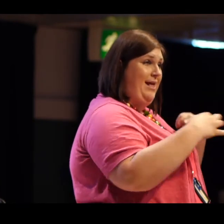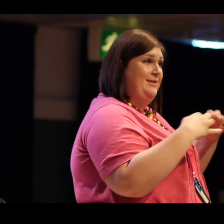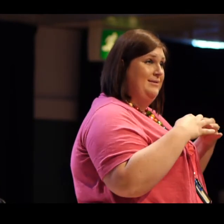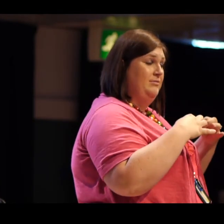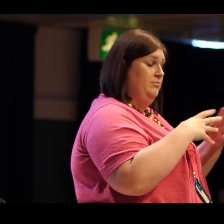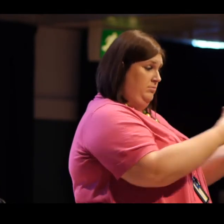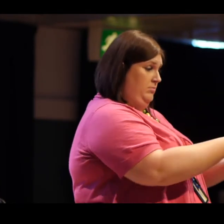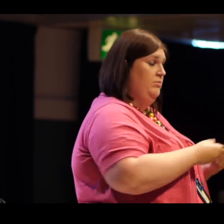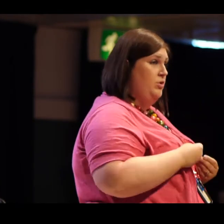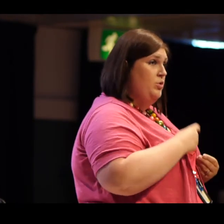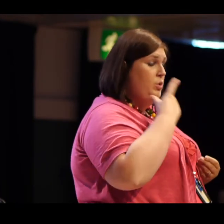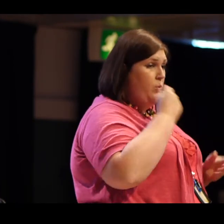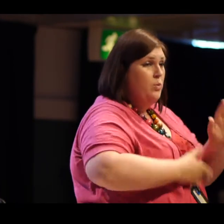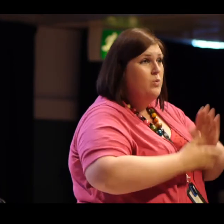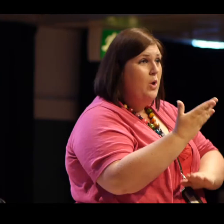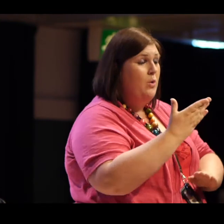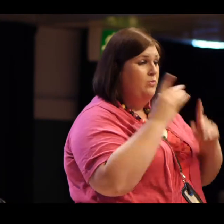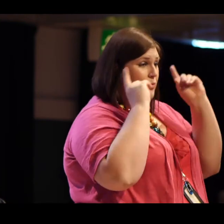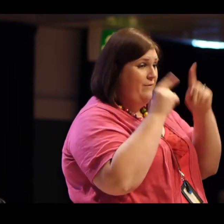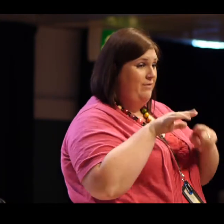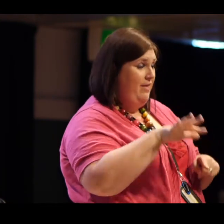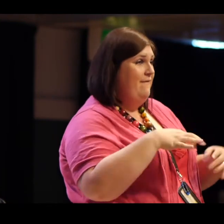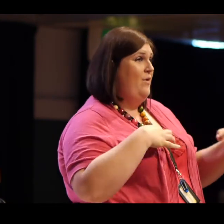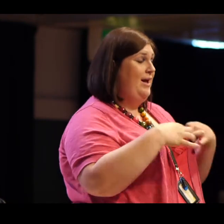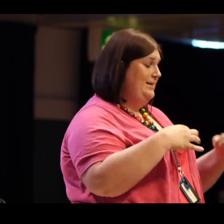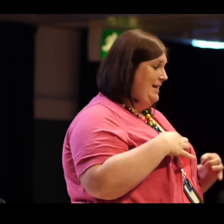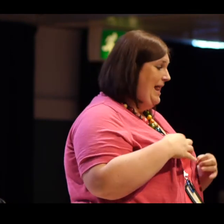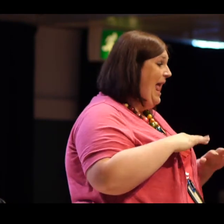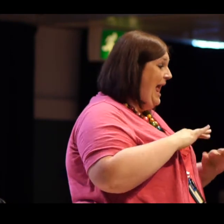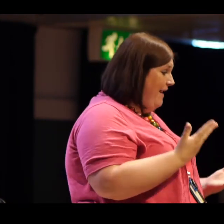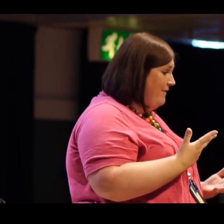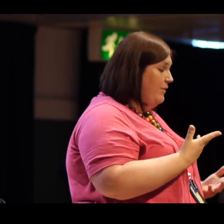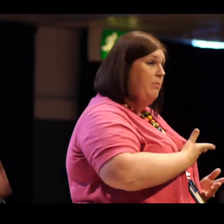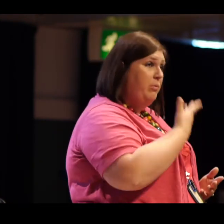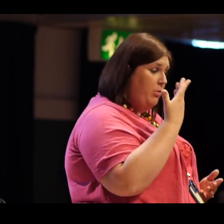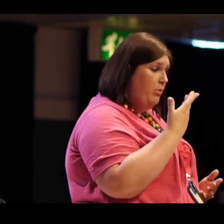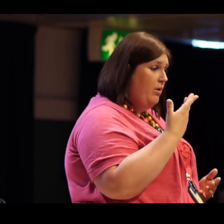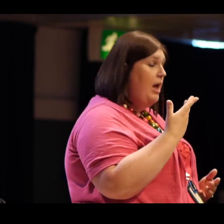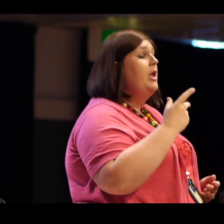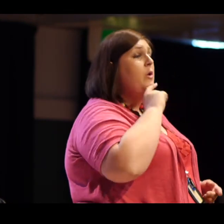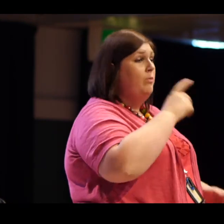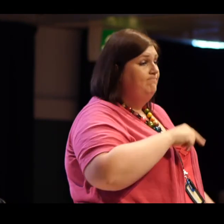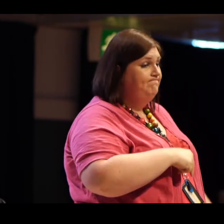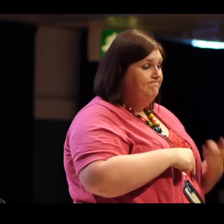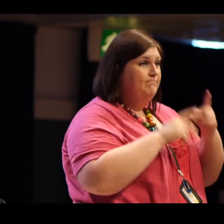"you will go there." "If you don't, you will go to University" "and I don't want to hear any more about it."